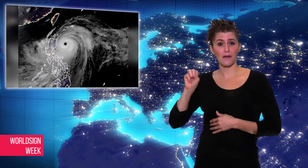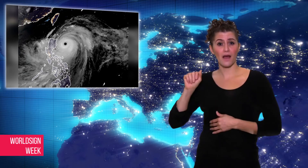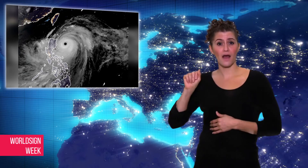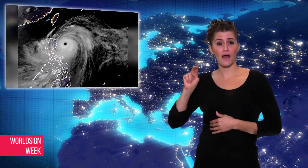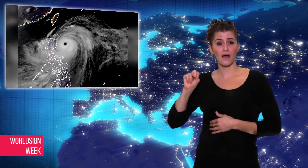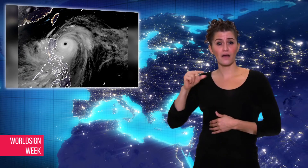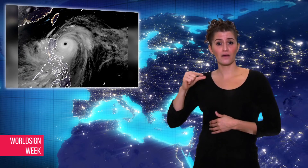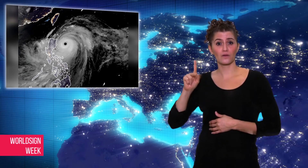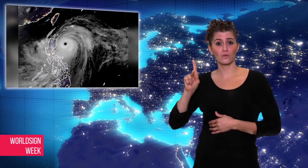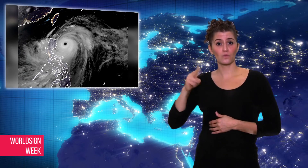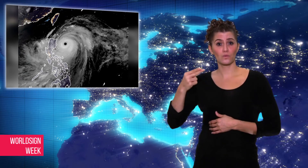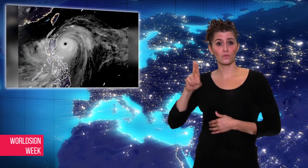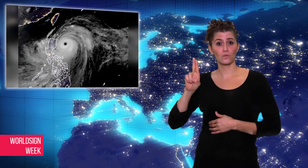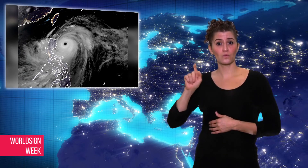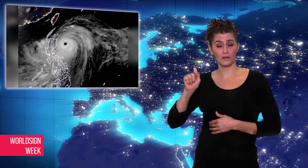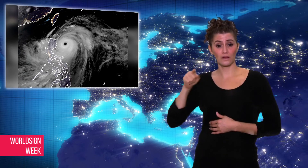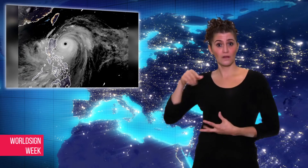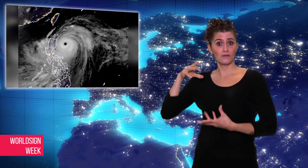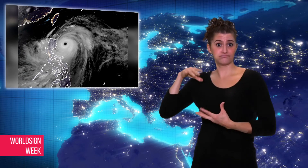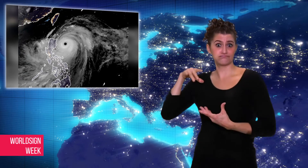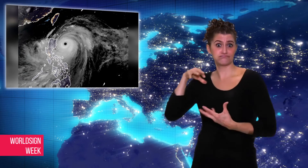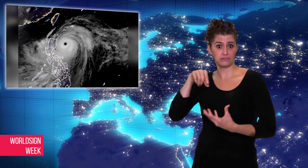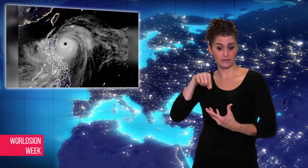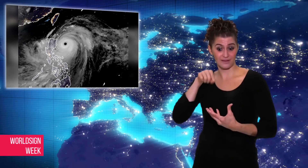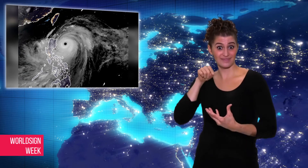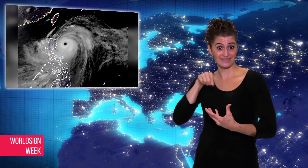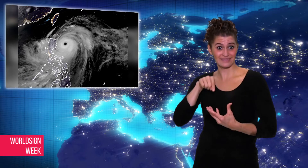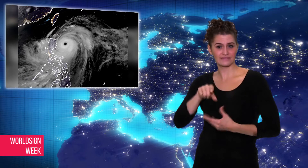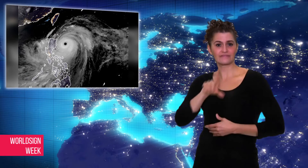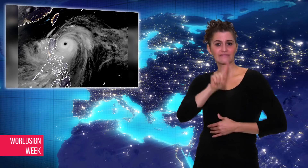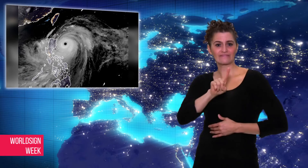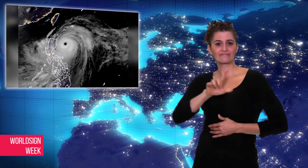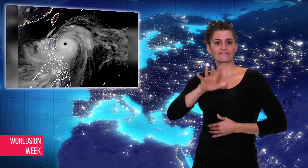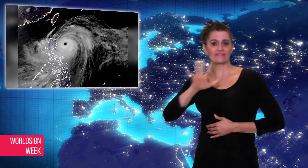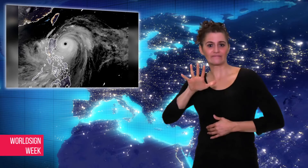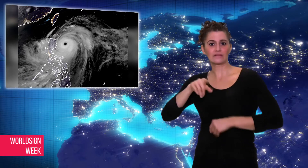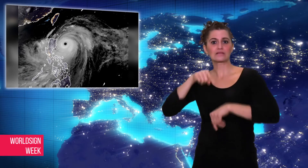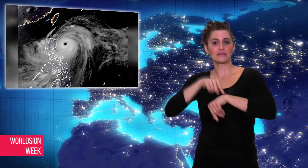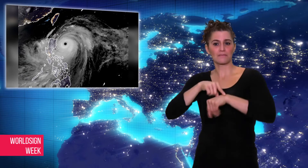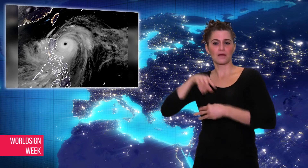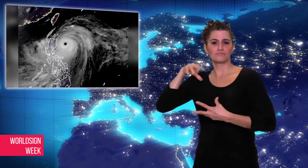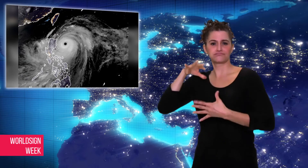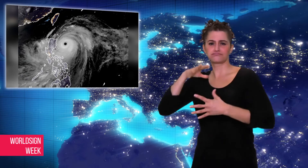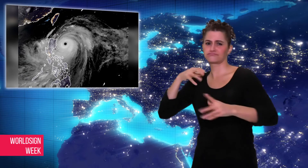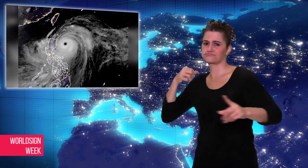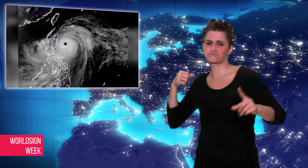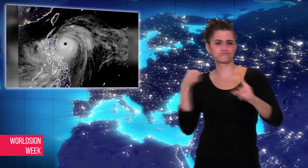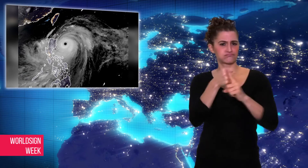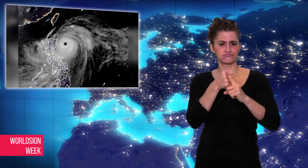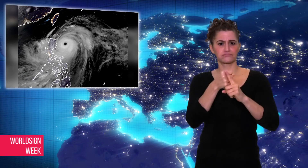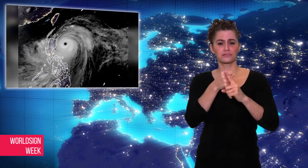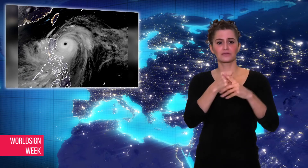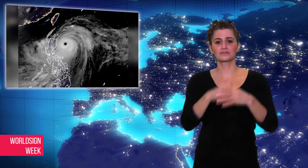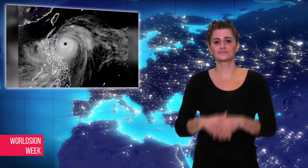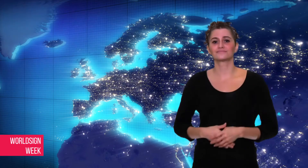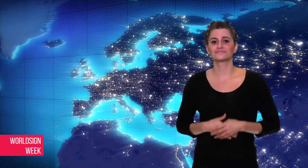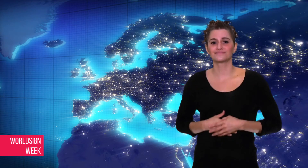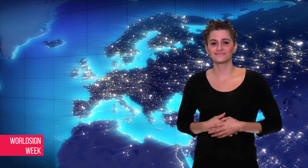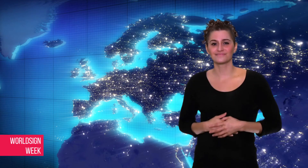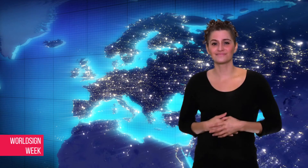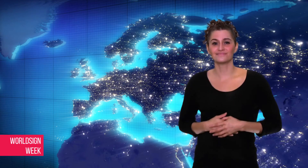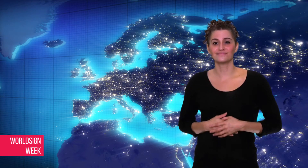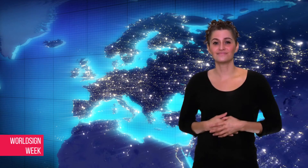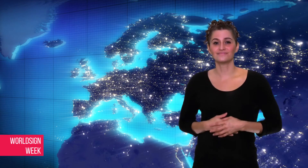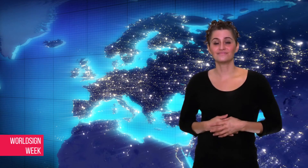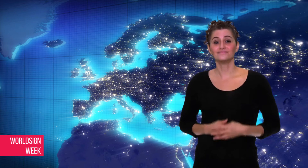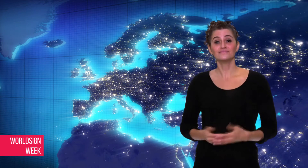hit the Philippines this year.